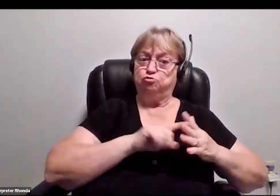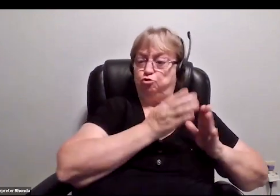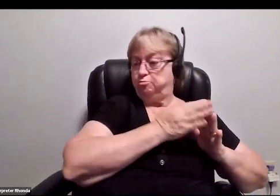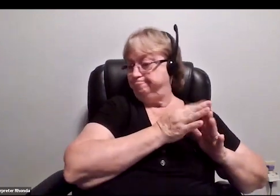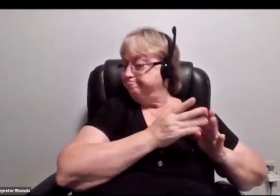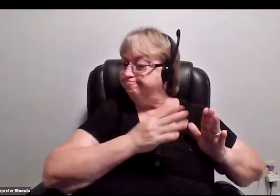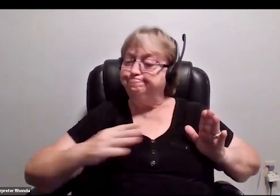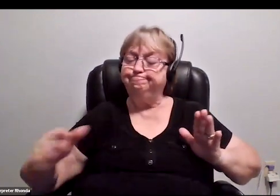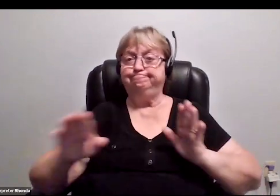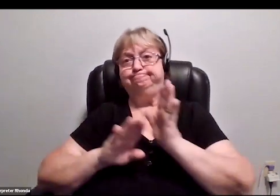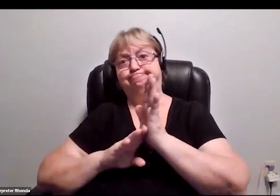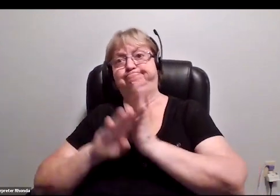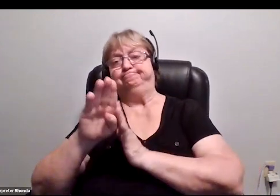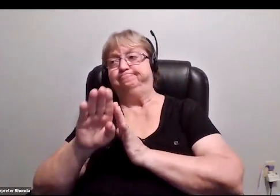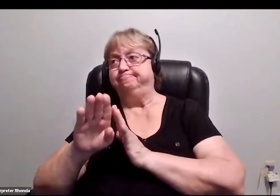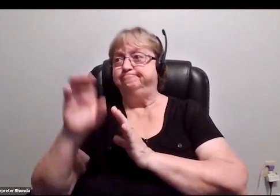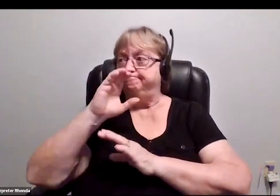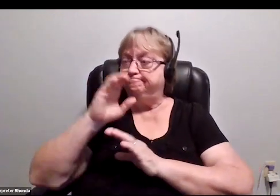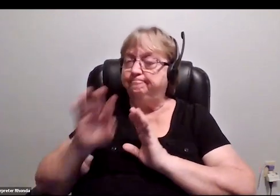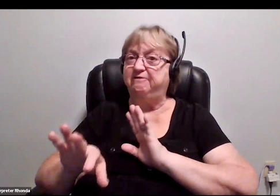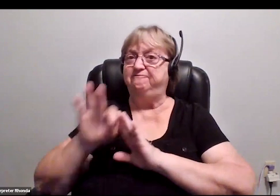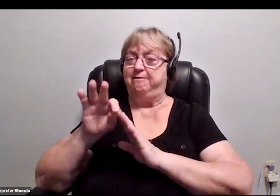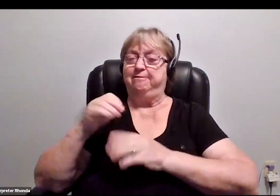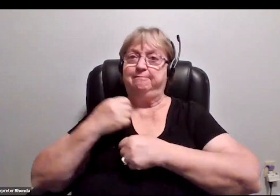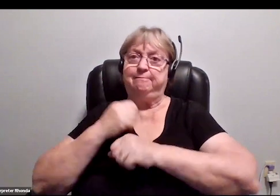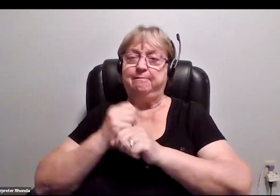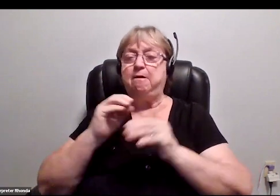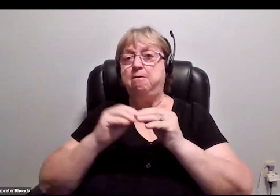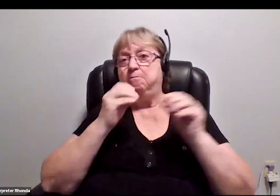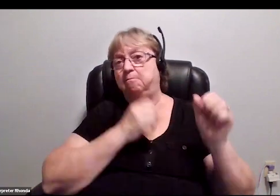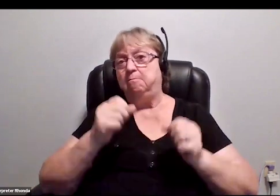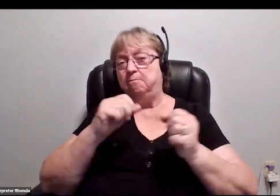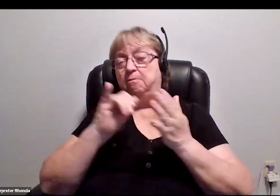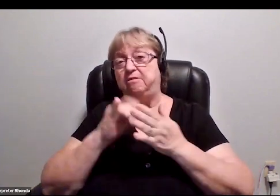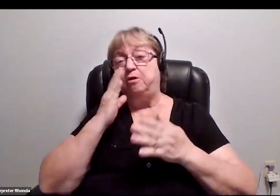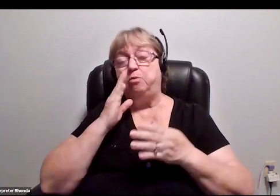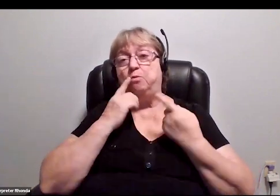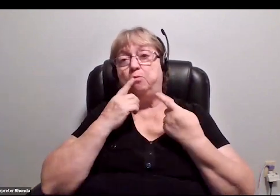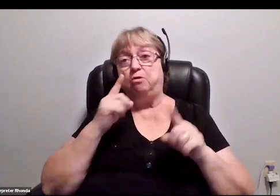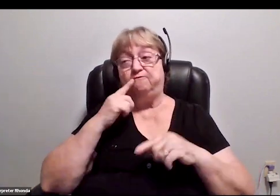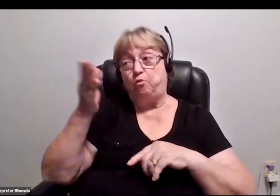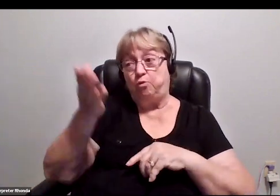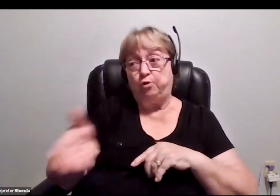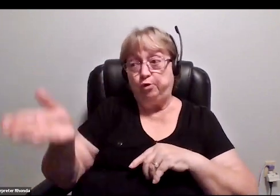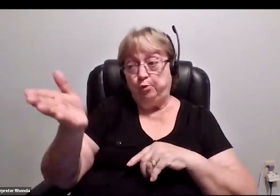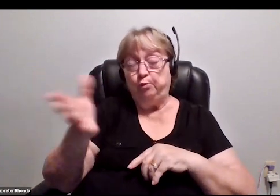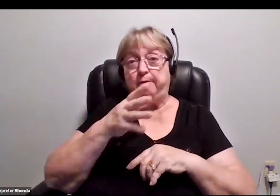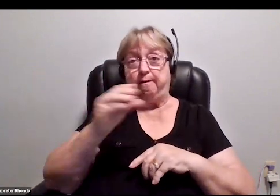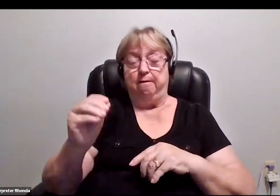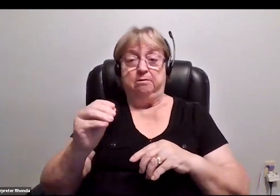to then find and/or create strategies that work for them and to further improve